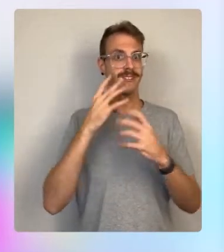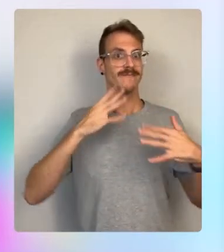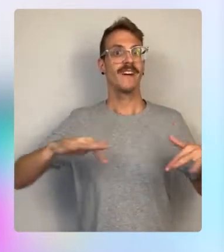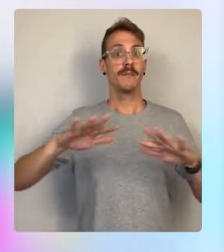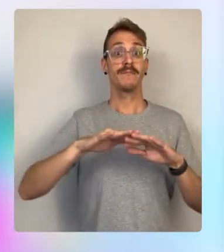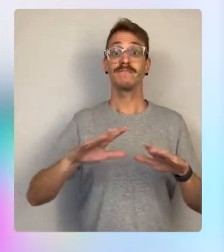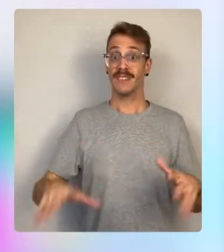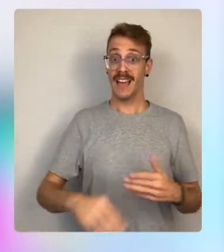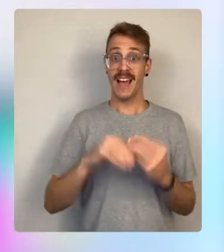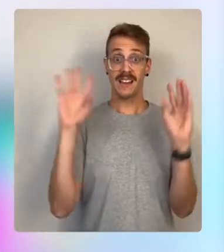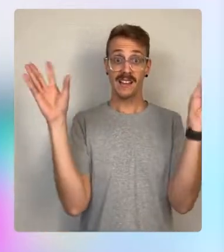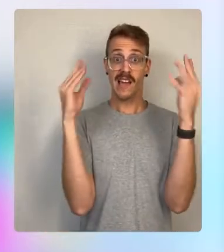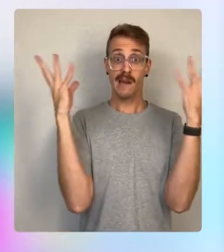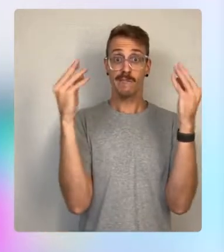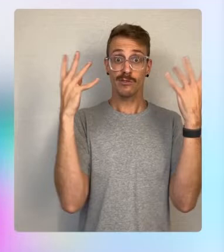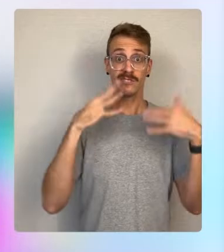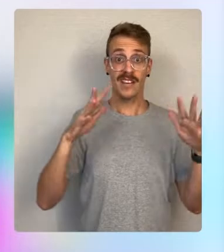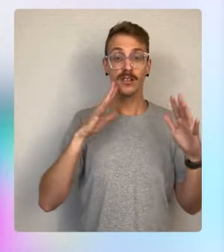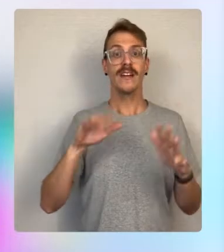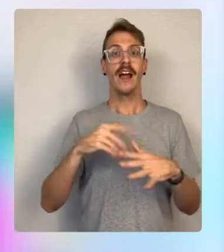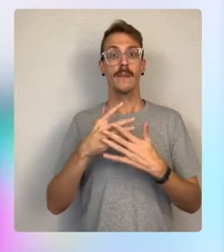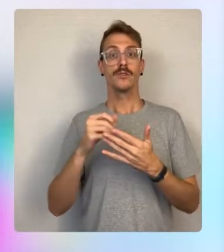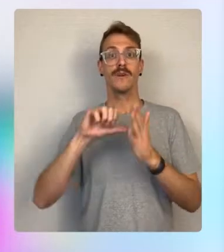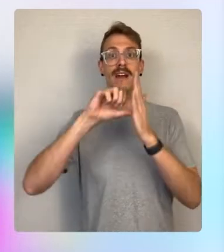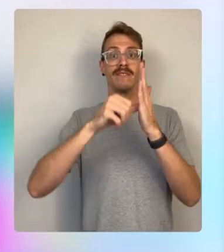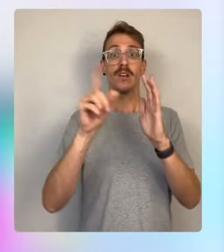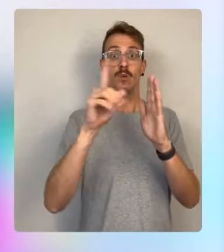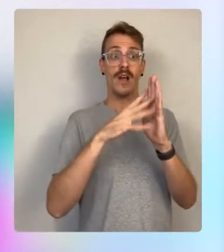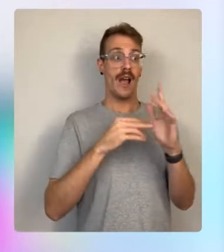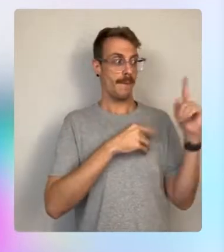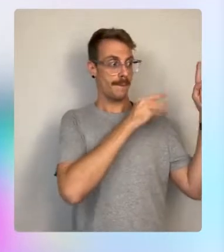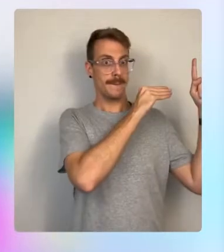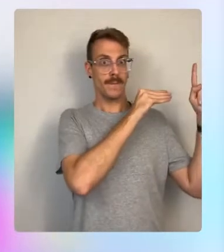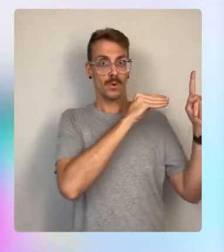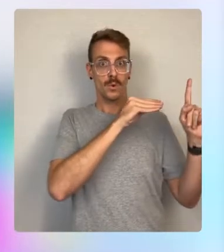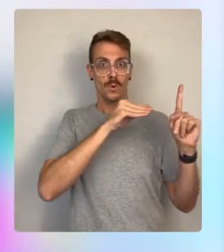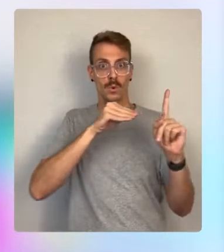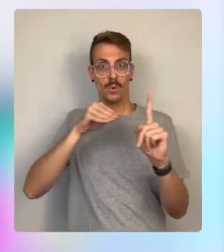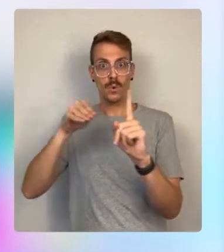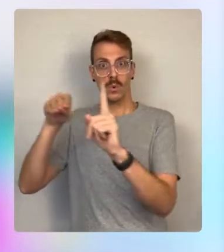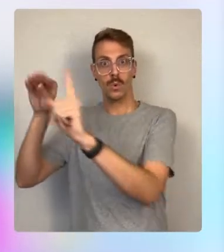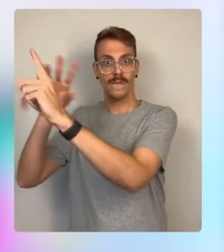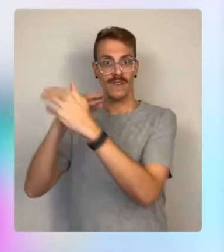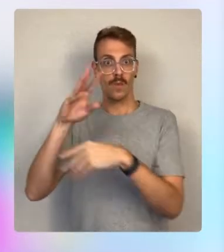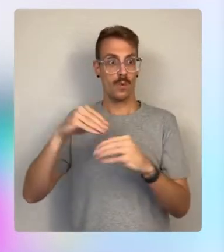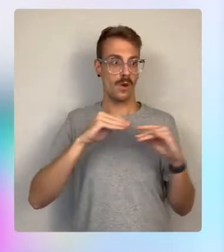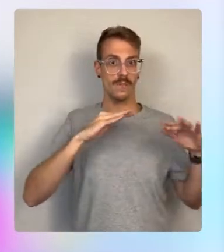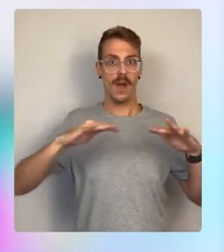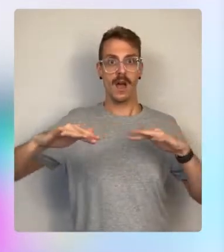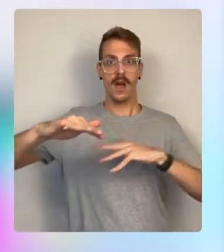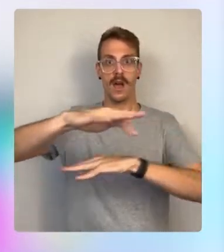this helps to emphasize movement through the verticality of the world. However, we can do a lot more than that.